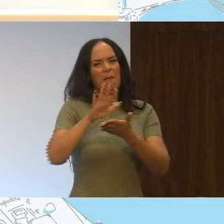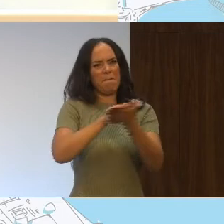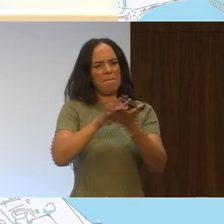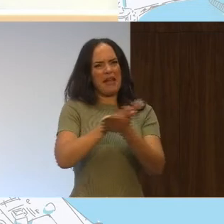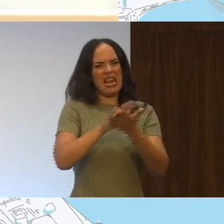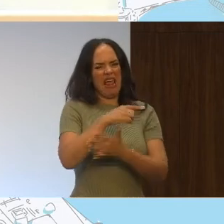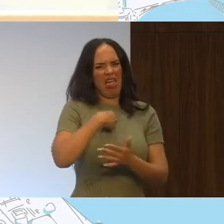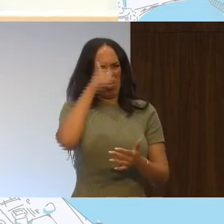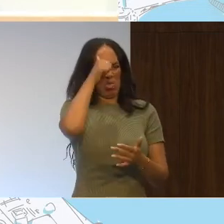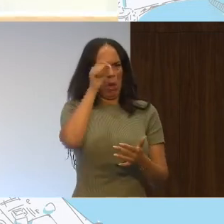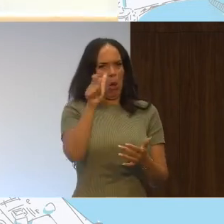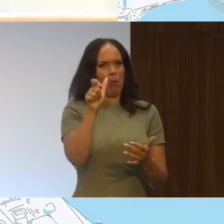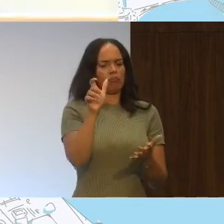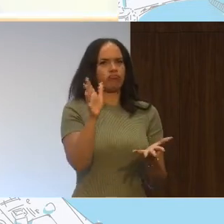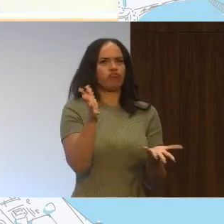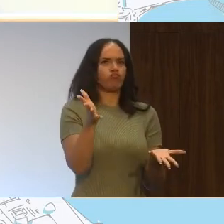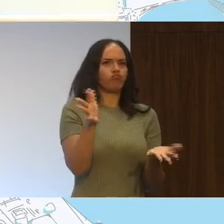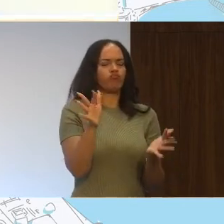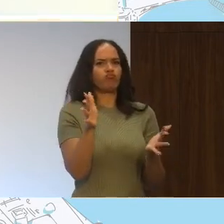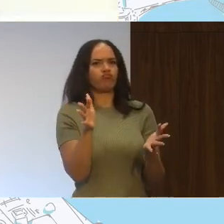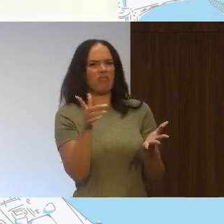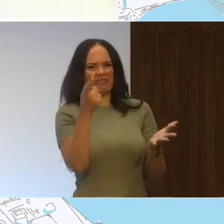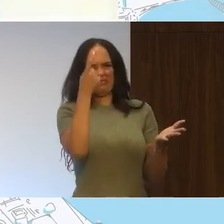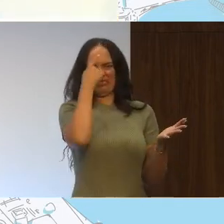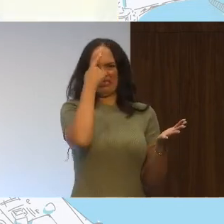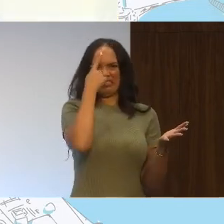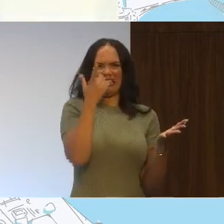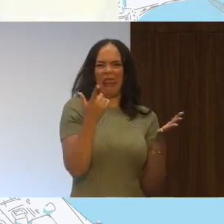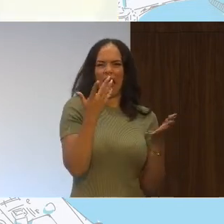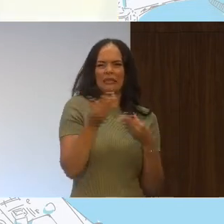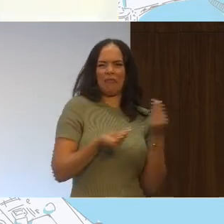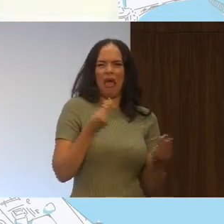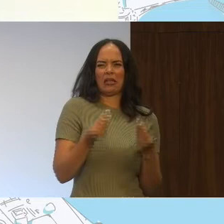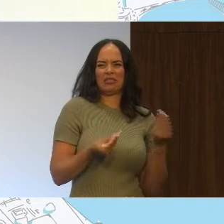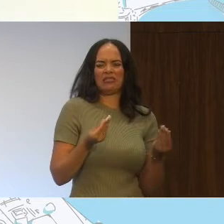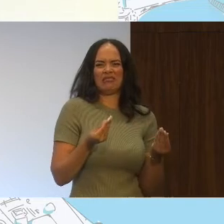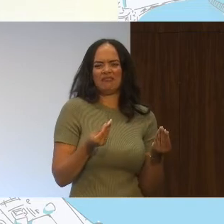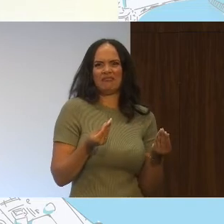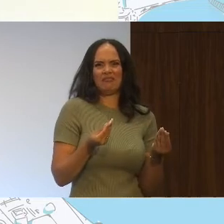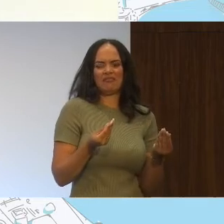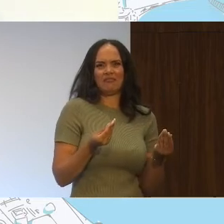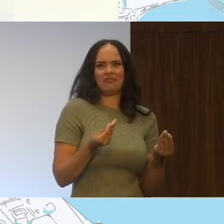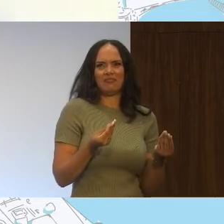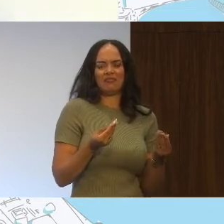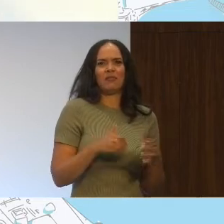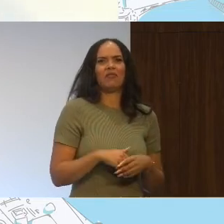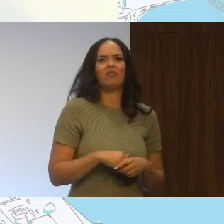And in my youth, I just if people said silly things, I just used to say to them, well, that sounds silly.